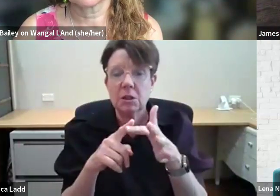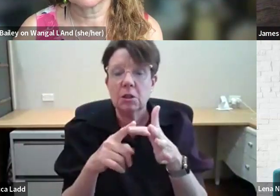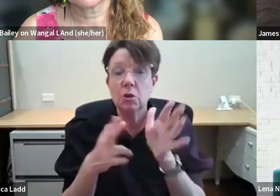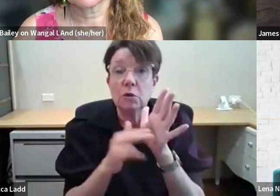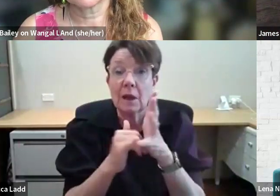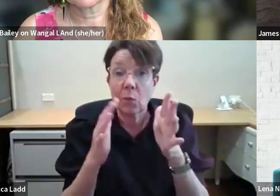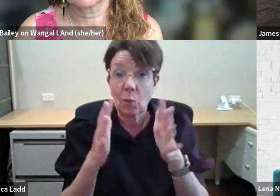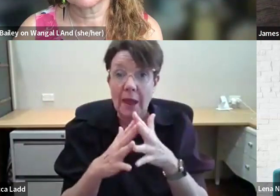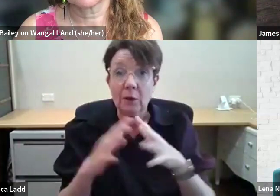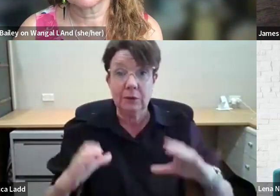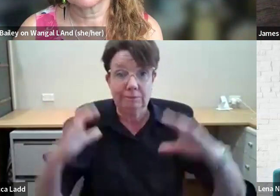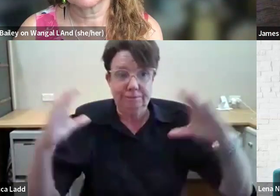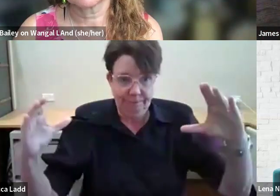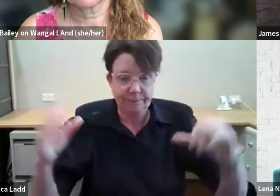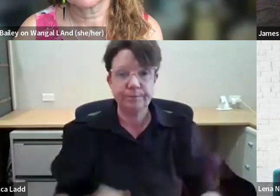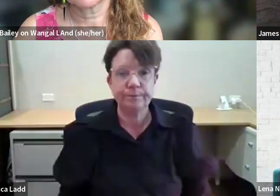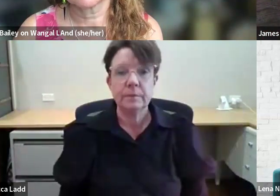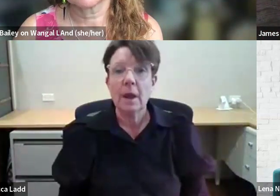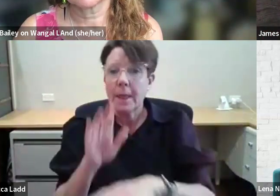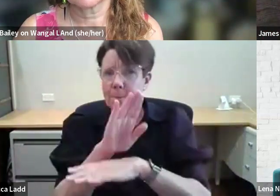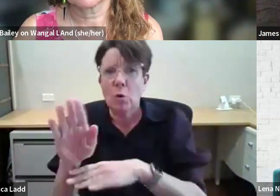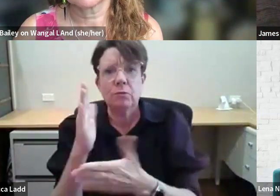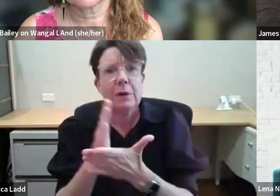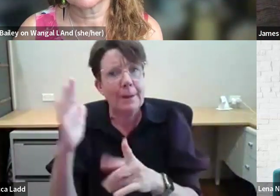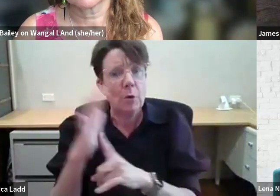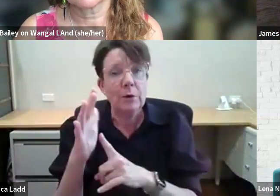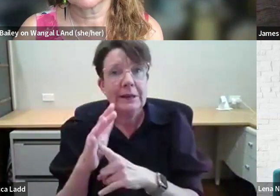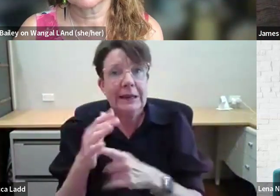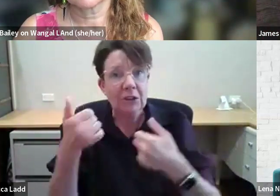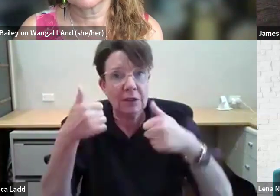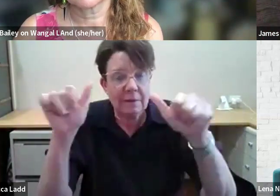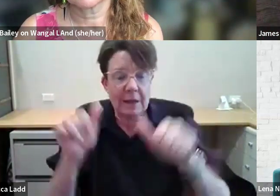board, an organisation cannot have any impact on achieving those goals.